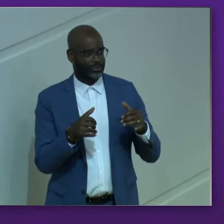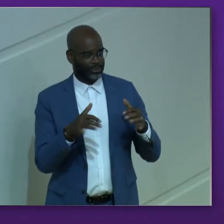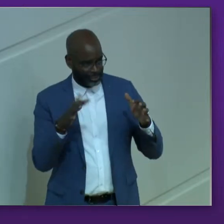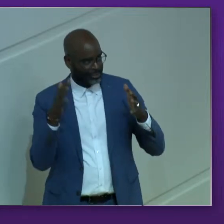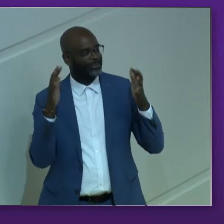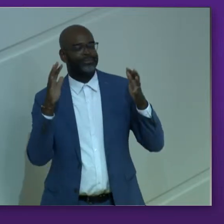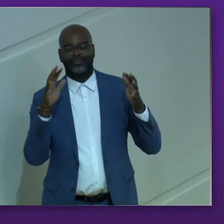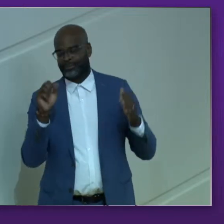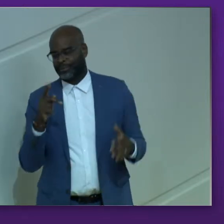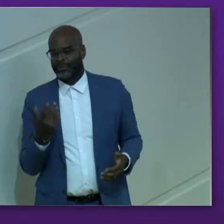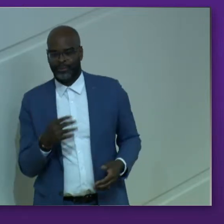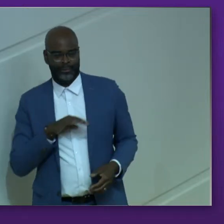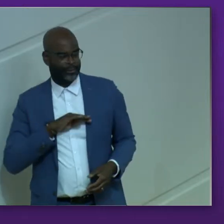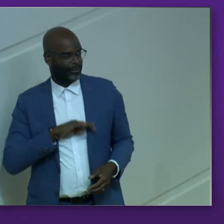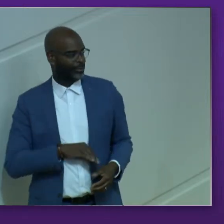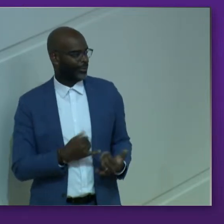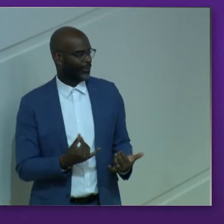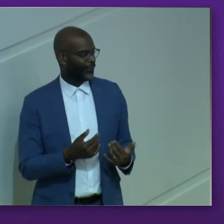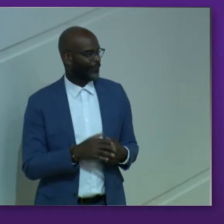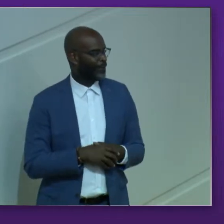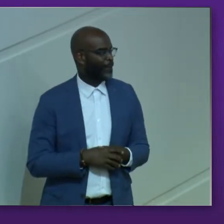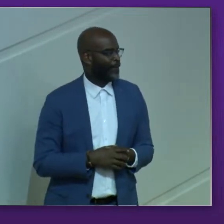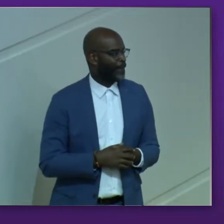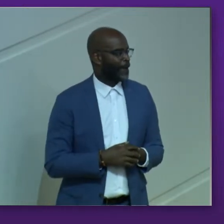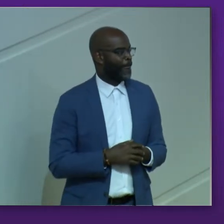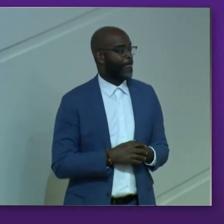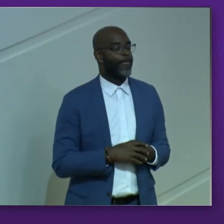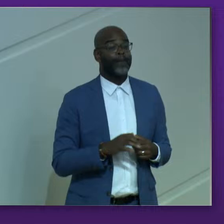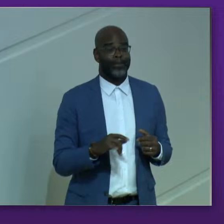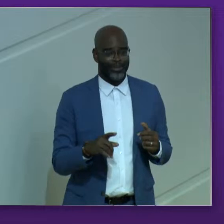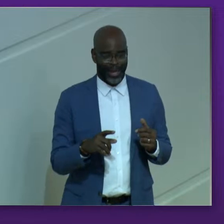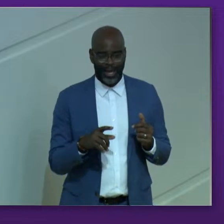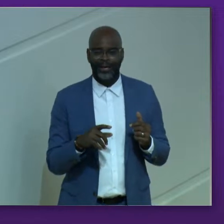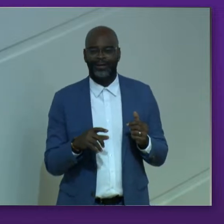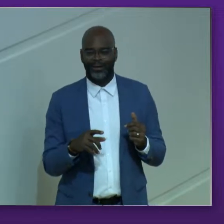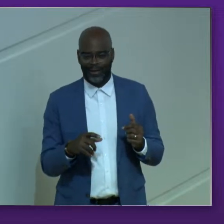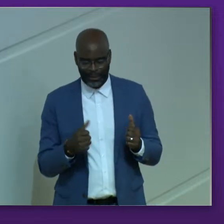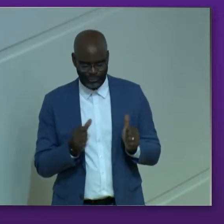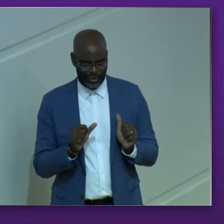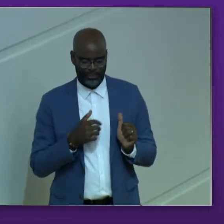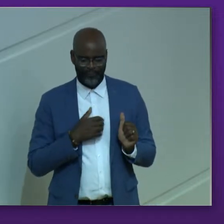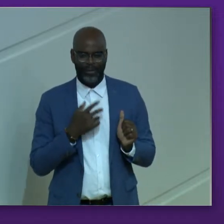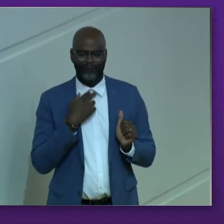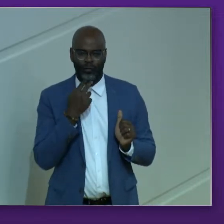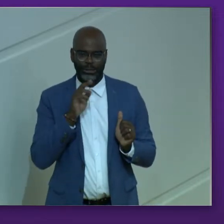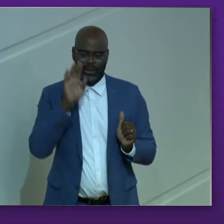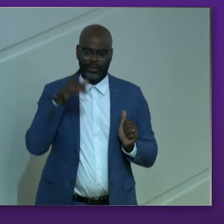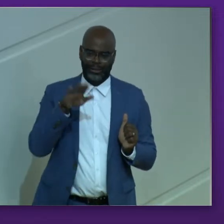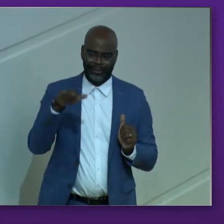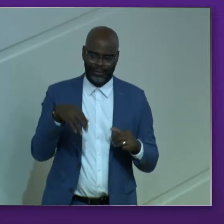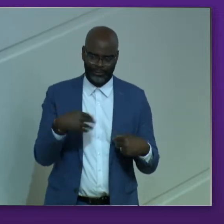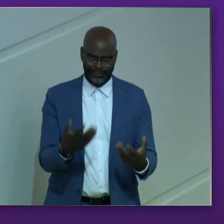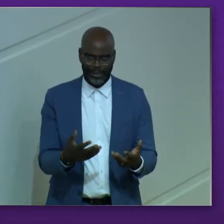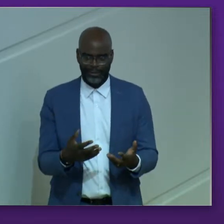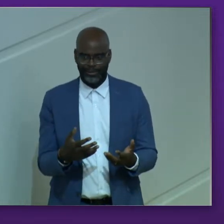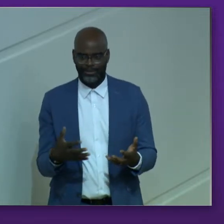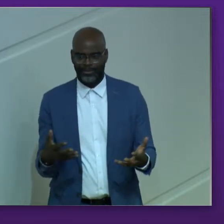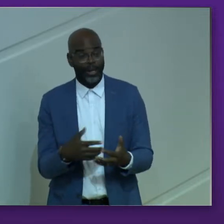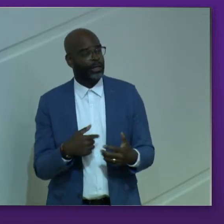STAFF PART-TIME FACULTY AND FULL-TIME FACULTY OF THE YEAR